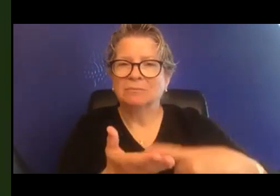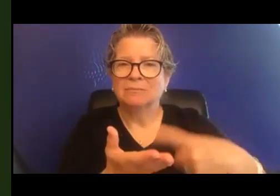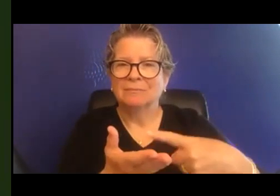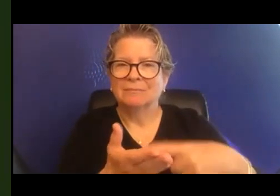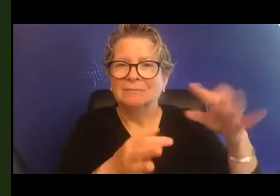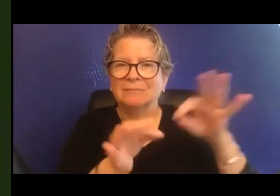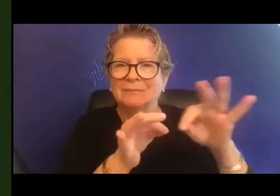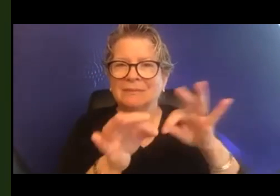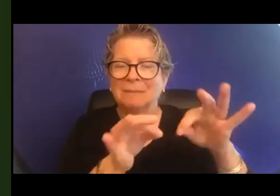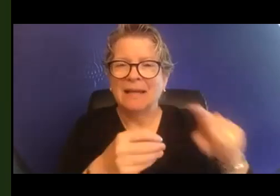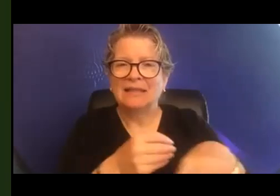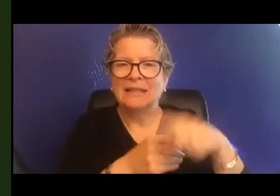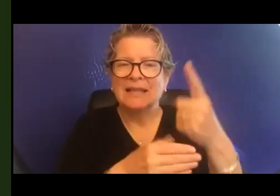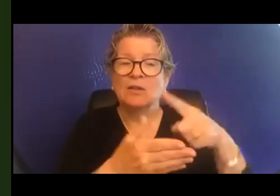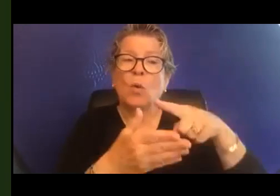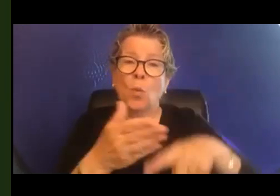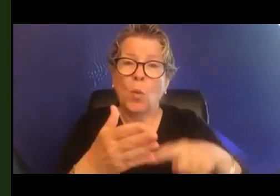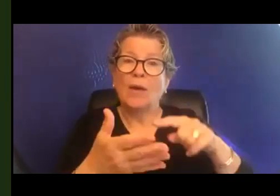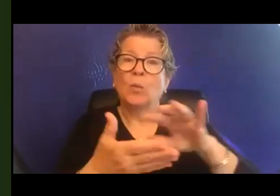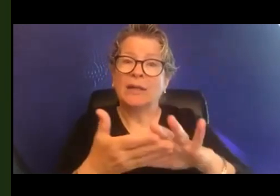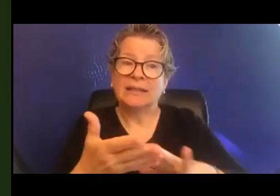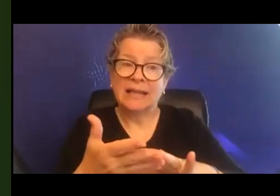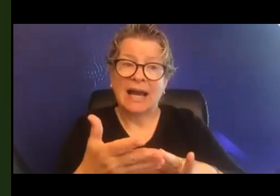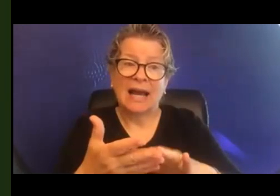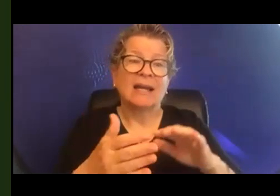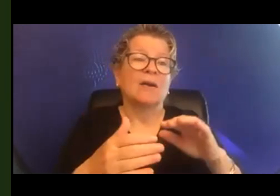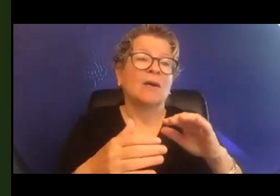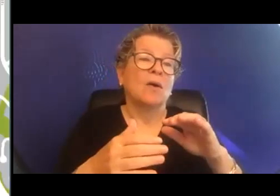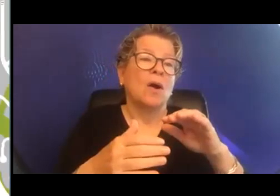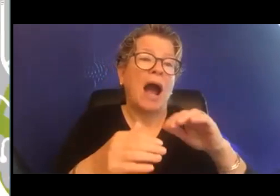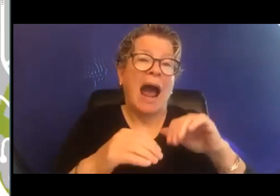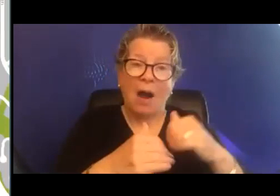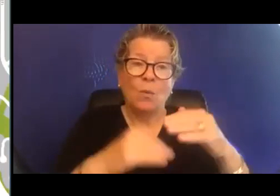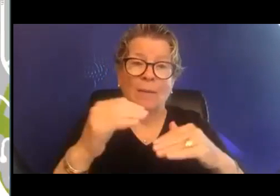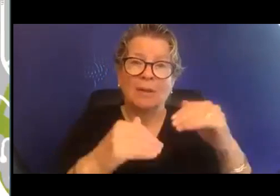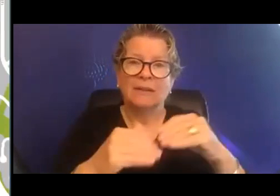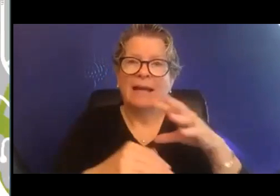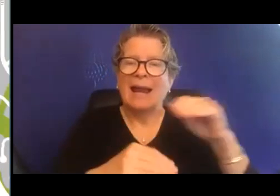designing, what we are building, how we are going to build it and what some of the impacts are.